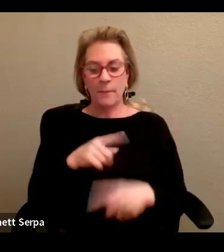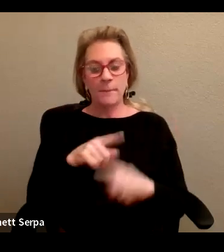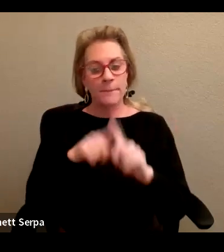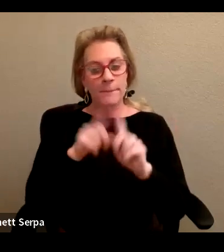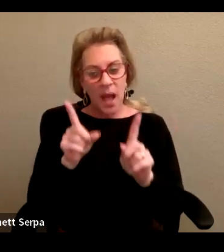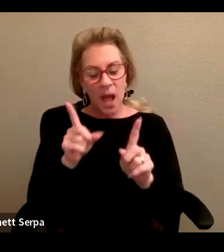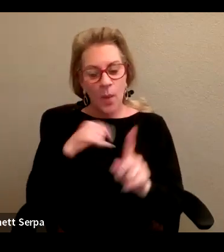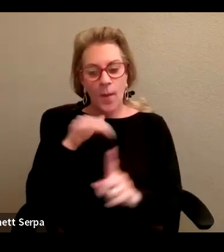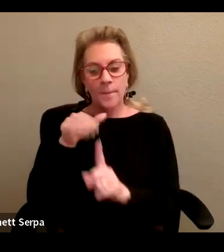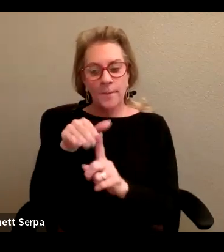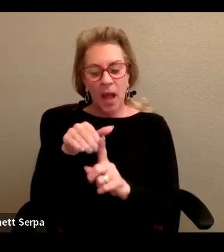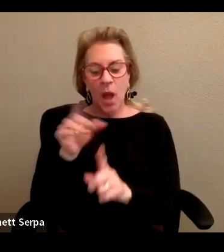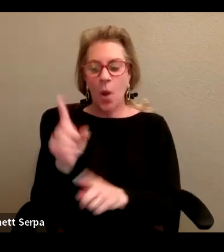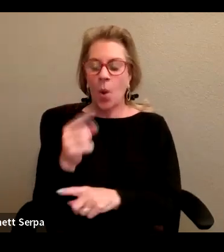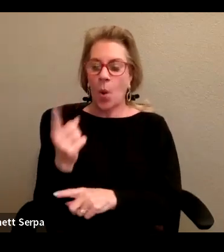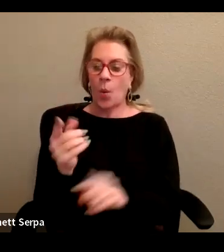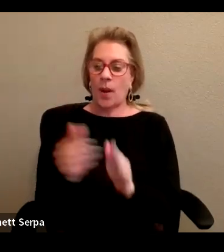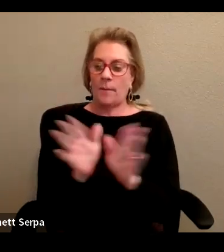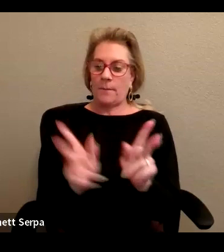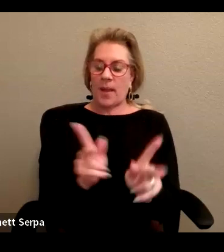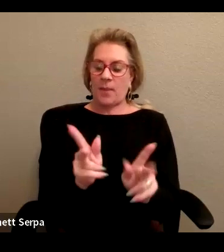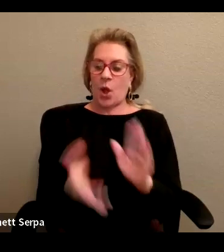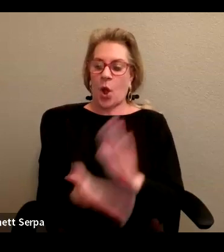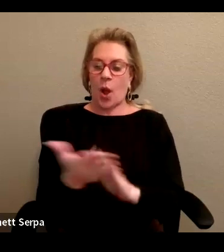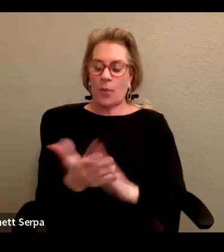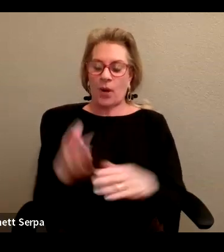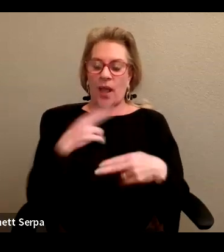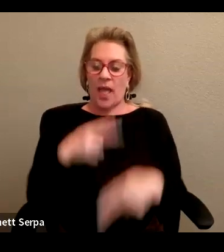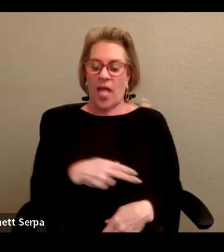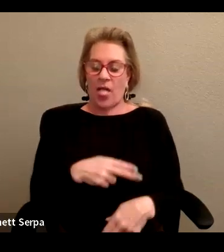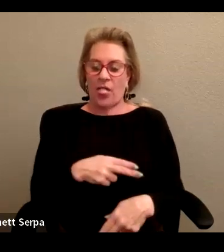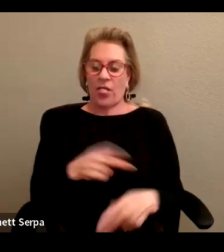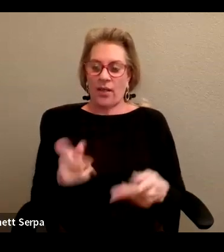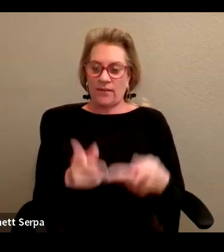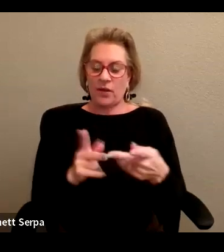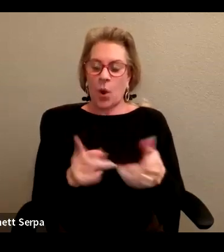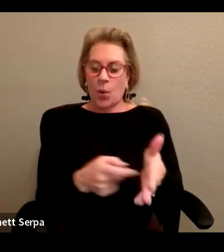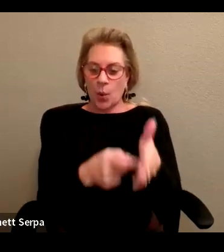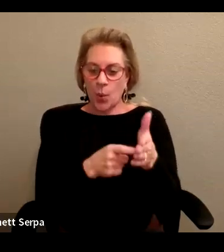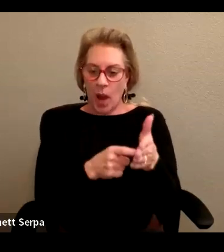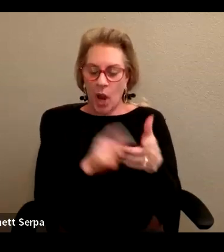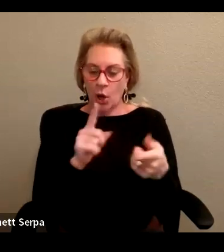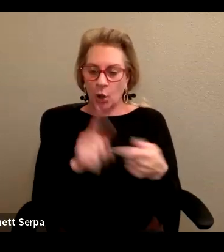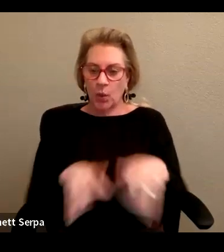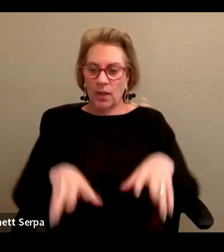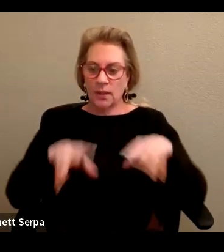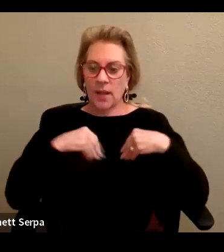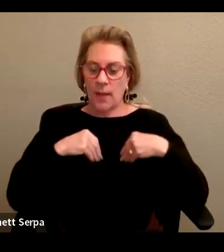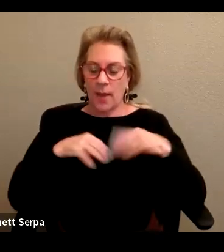that only publicly operated health facilities are required to adopt the model policies and